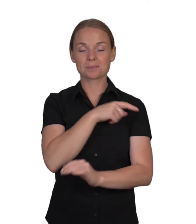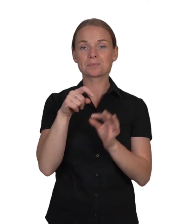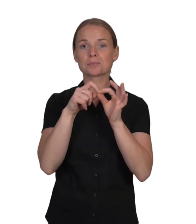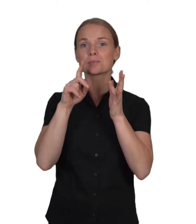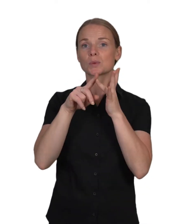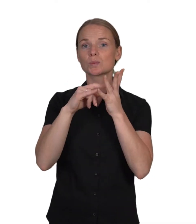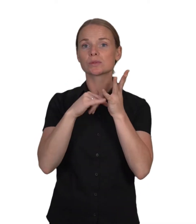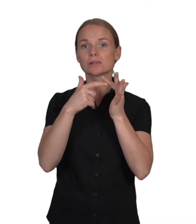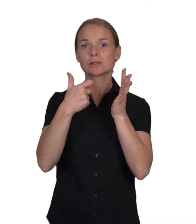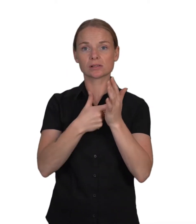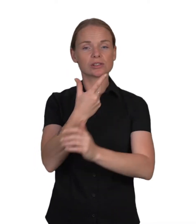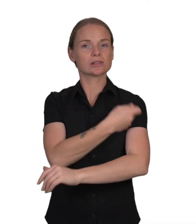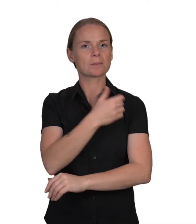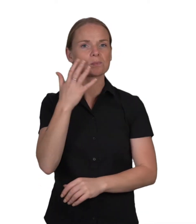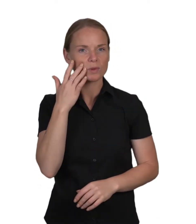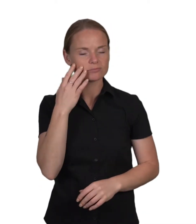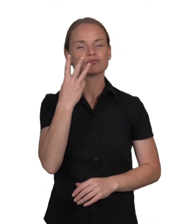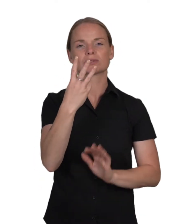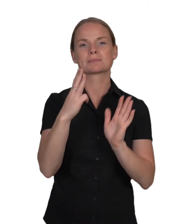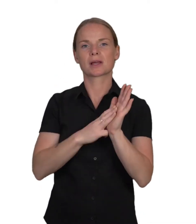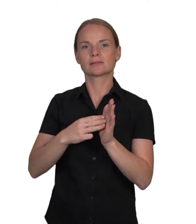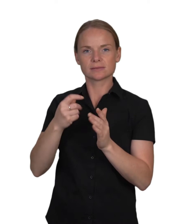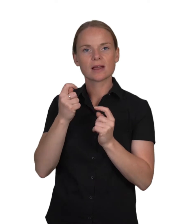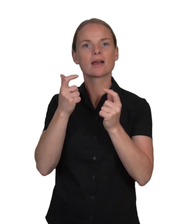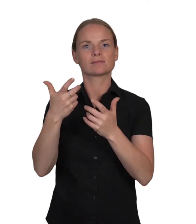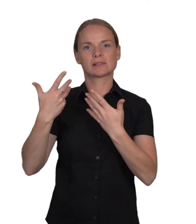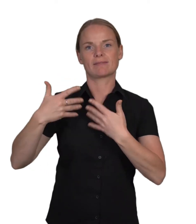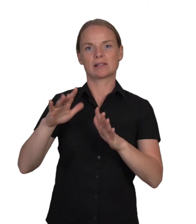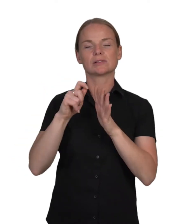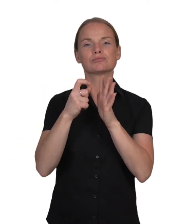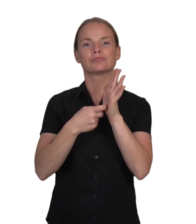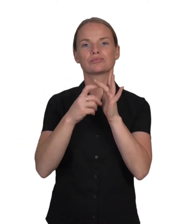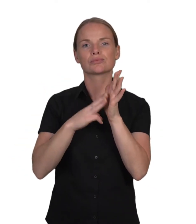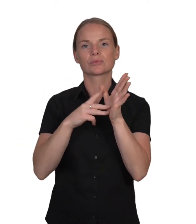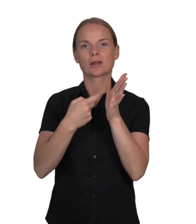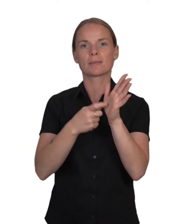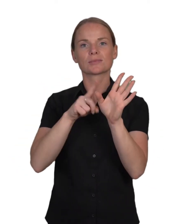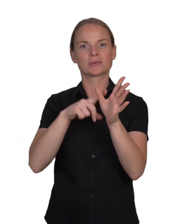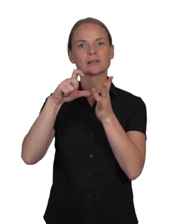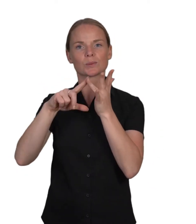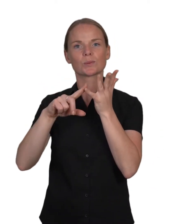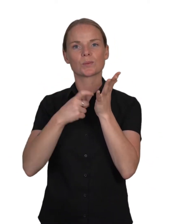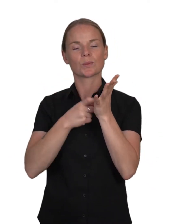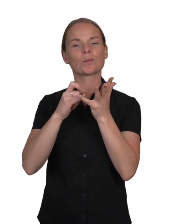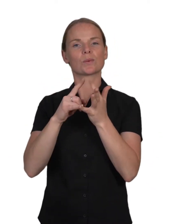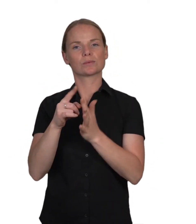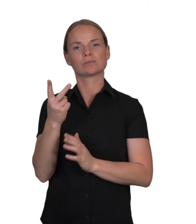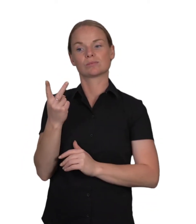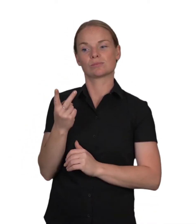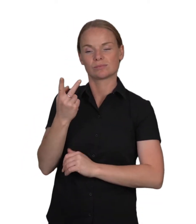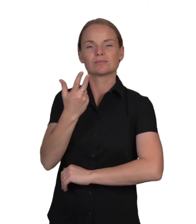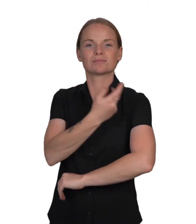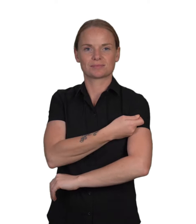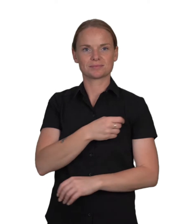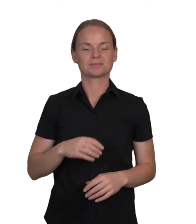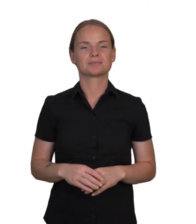The booster dose is given 3 months or more after the primary course.